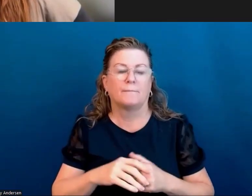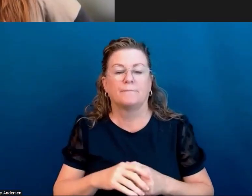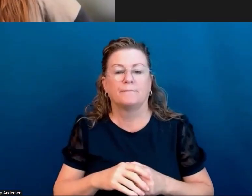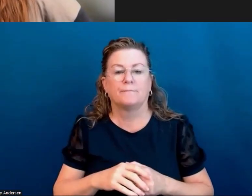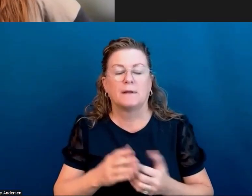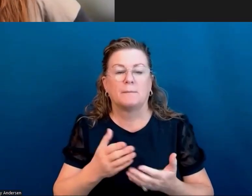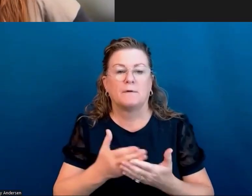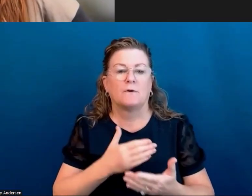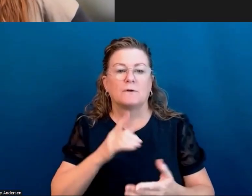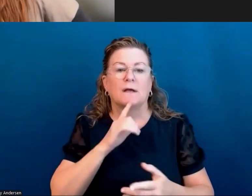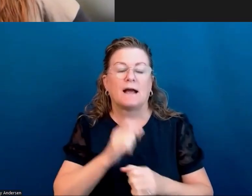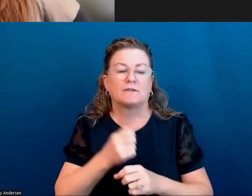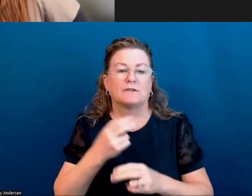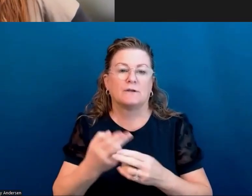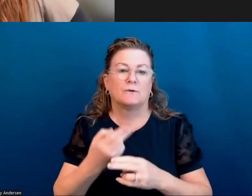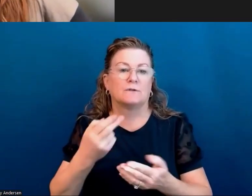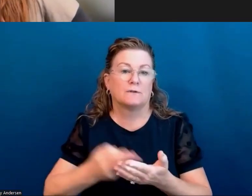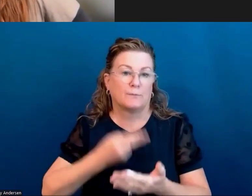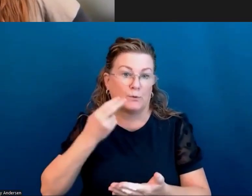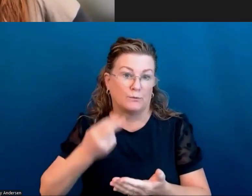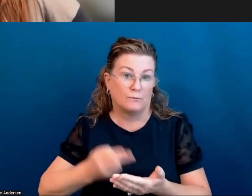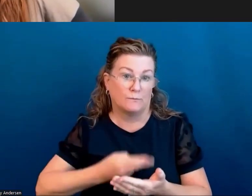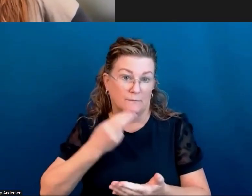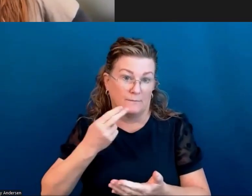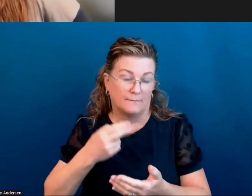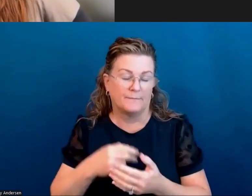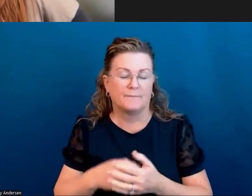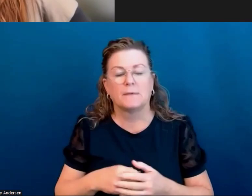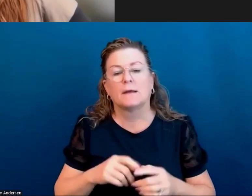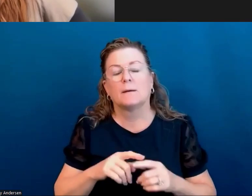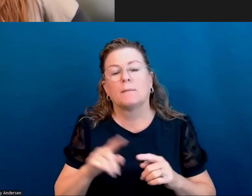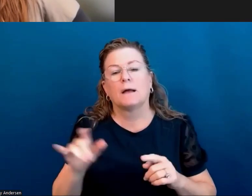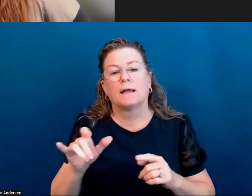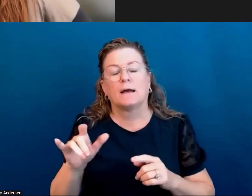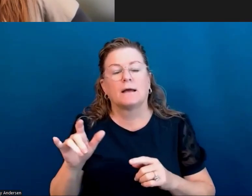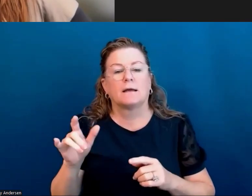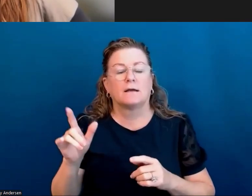she would actually use a spoon. But like, all she will eat would